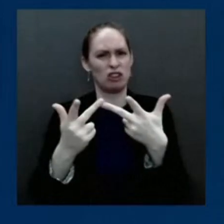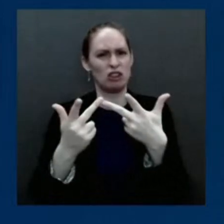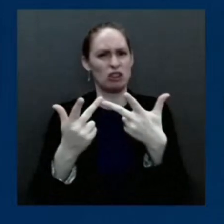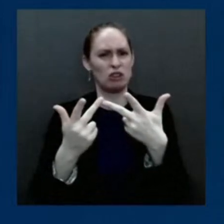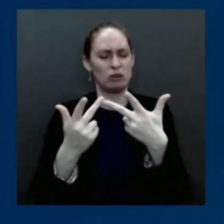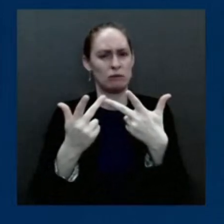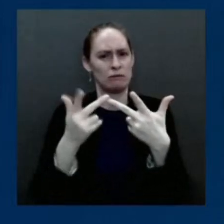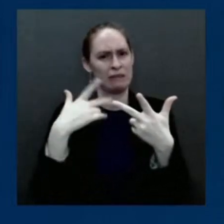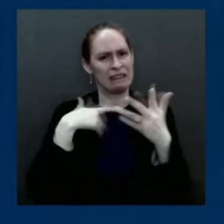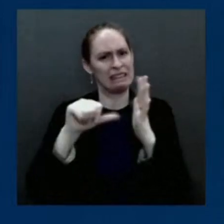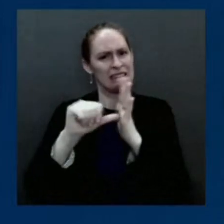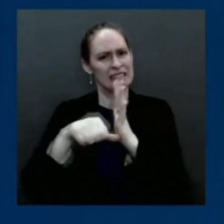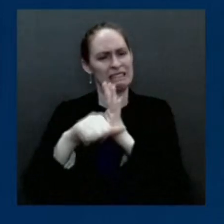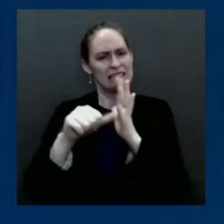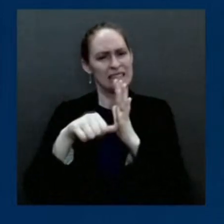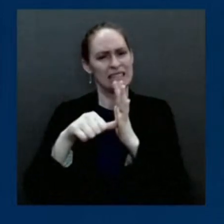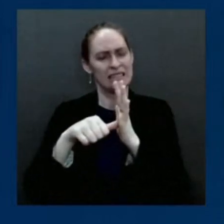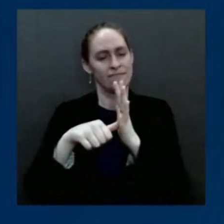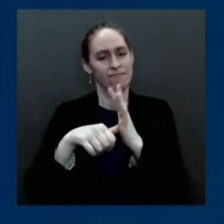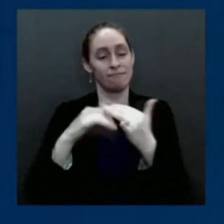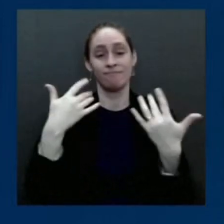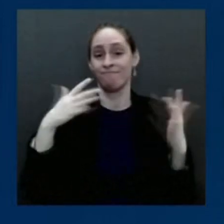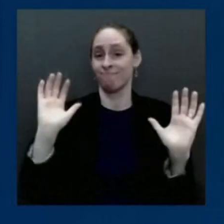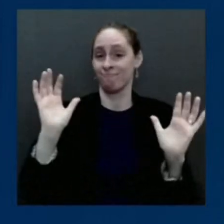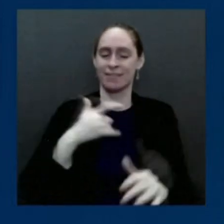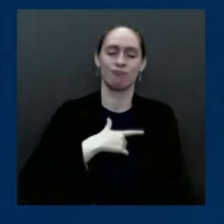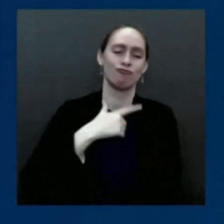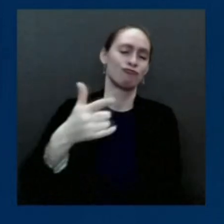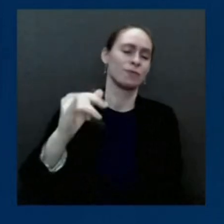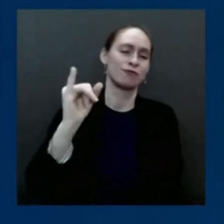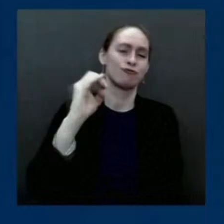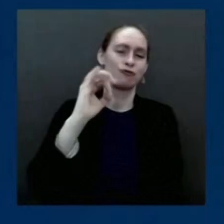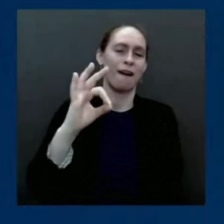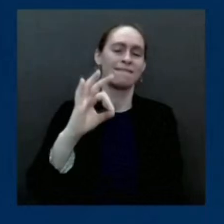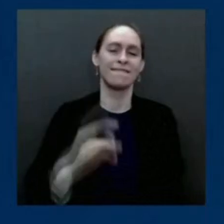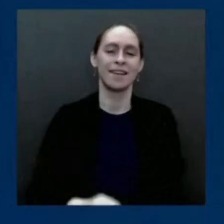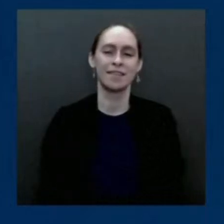VACCINATED PEOPLE GET BOOSTERRED WHEN ELIGIBLE. BACK TO YOU, JEFF. OKAY.